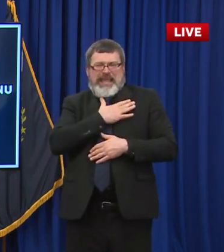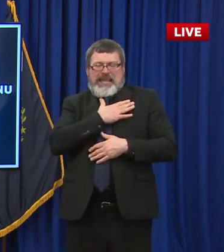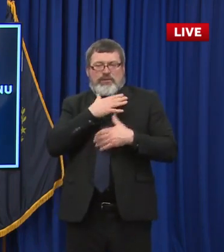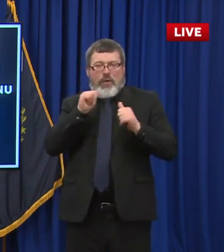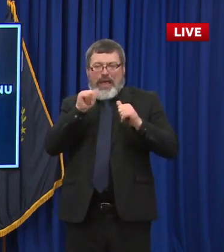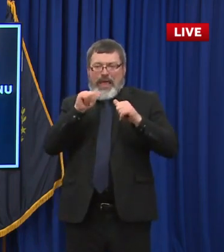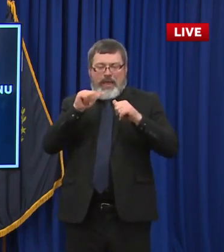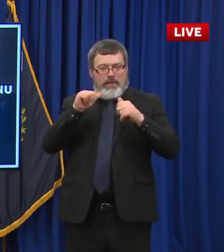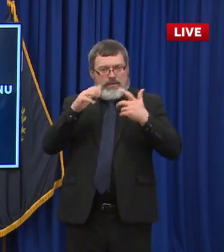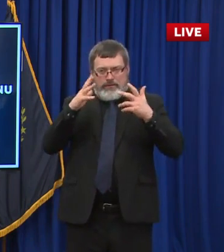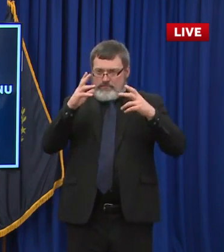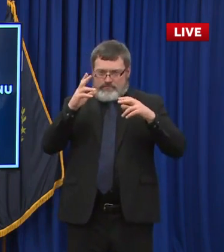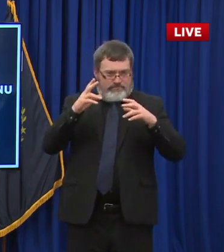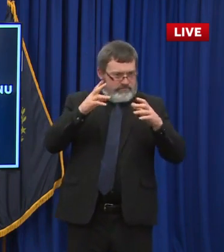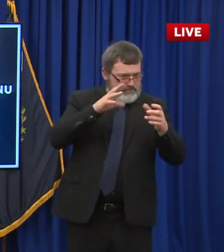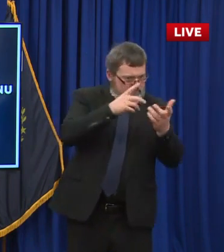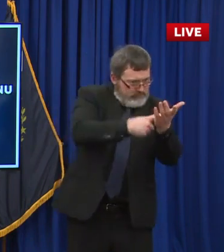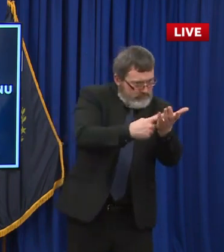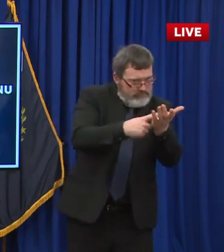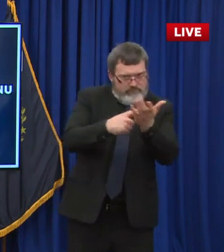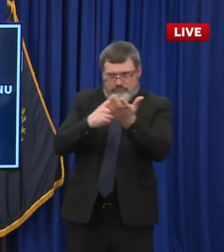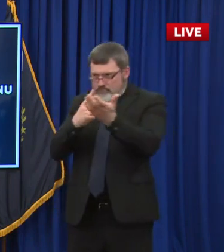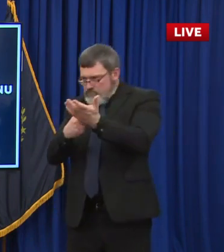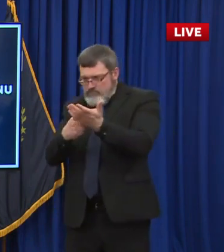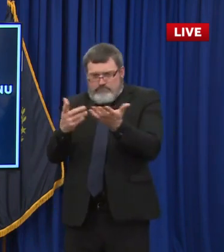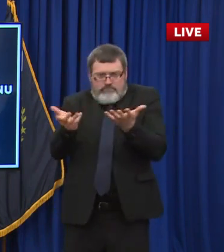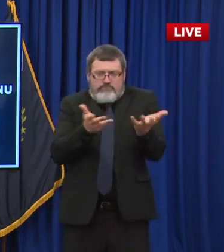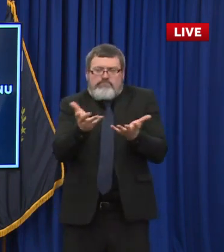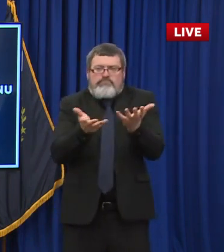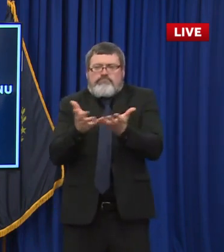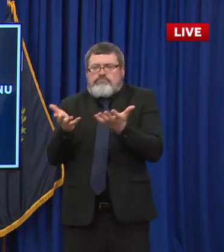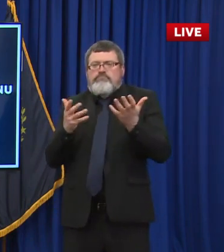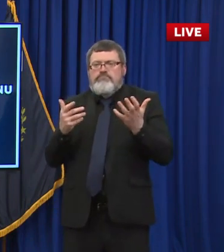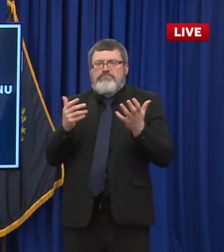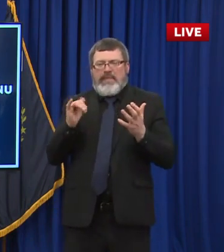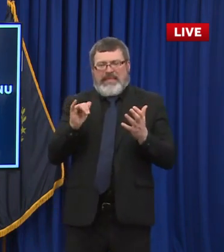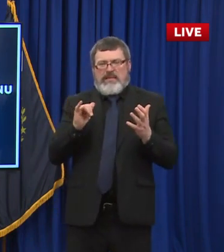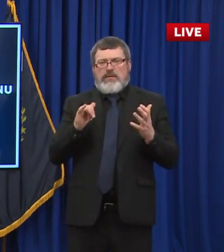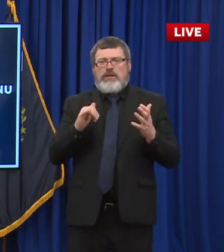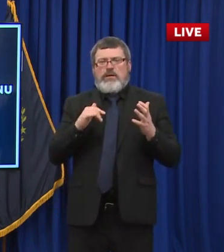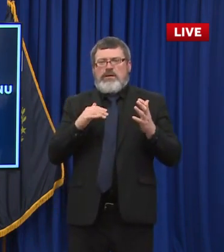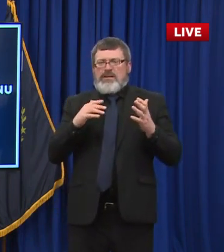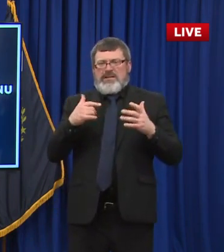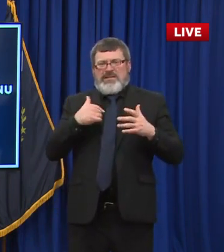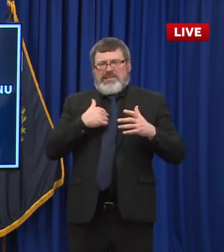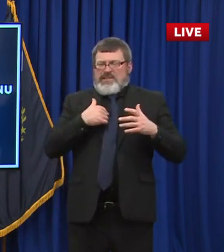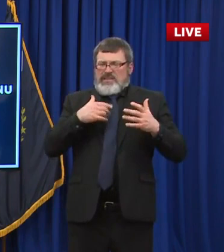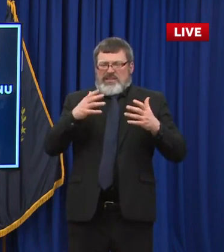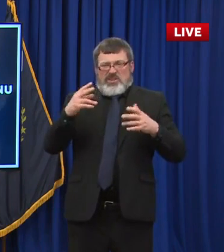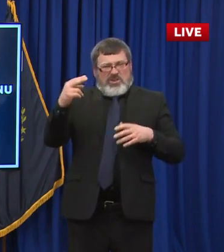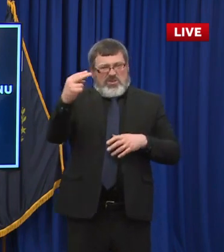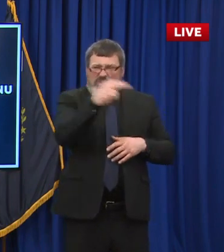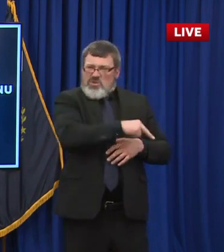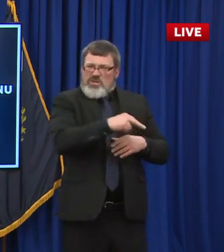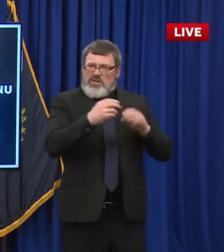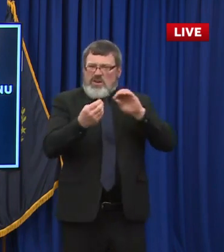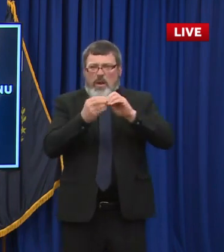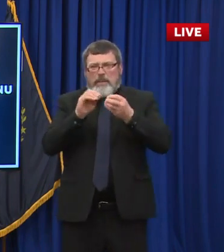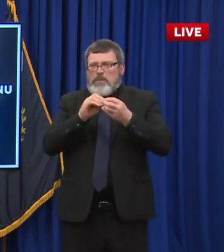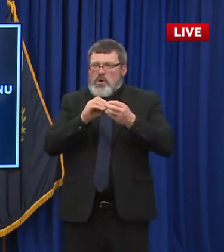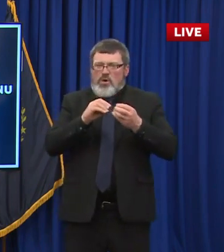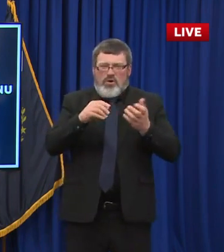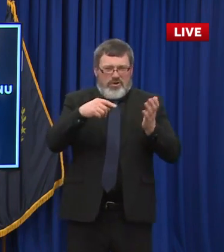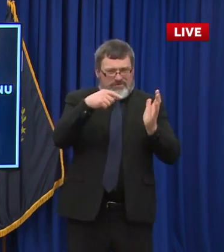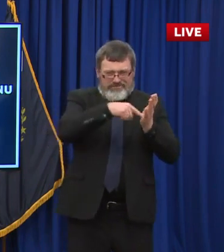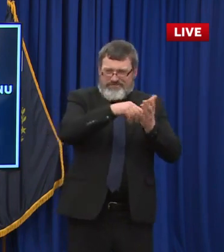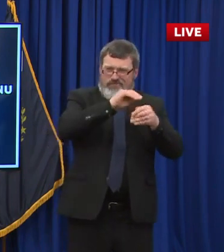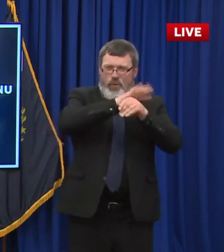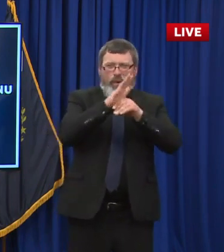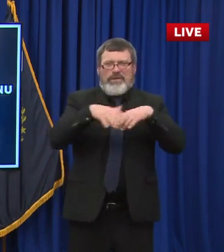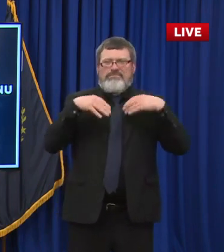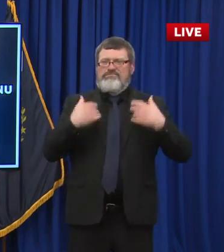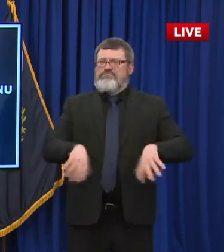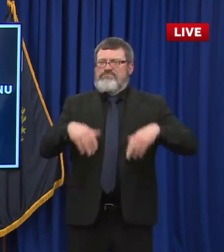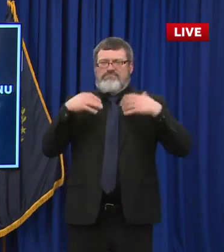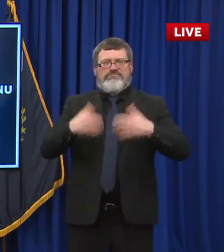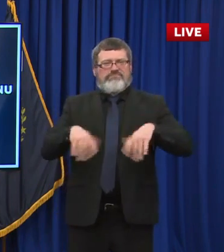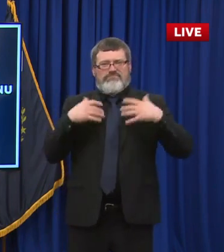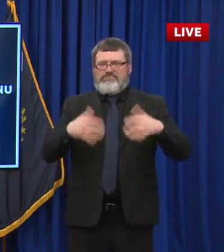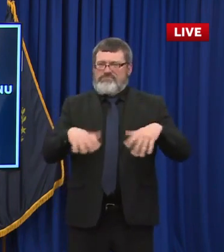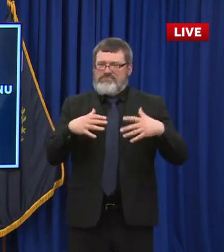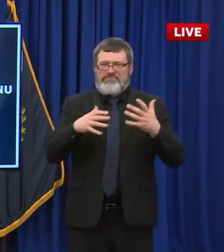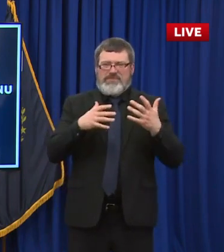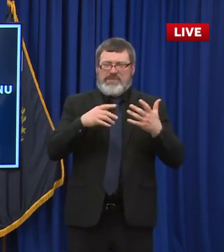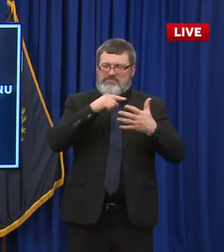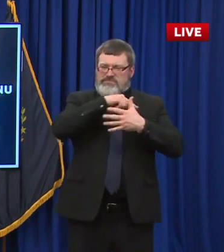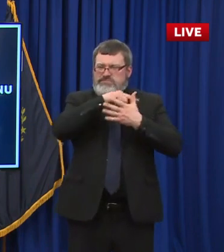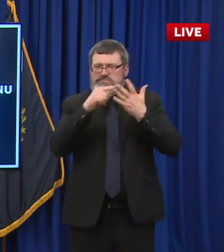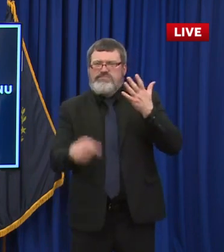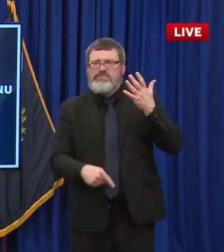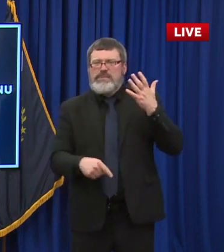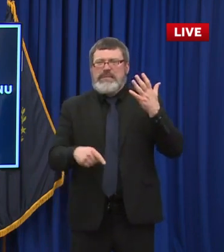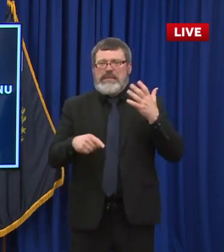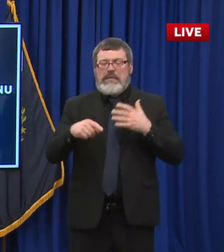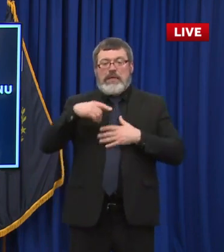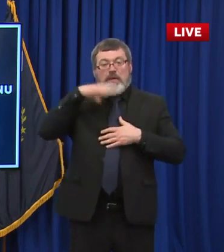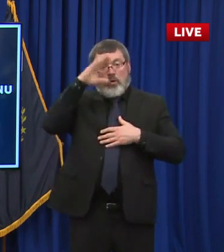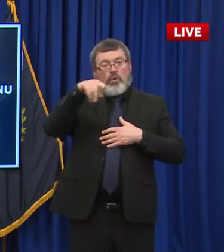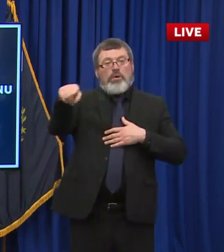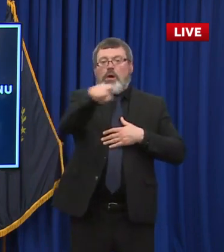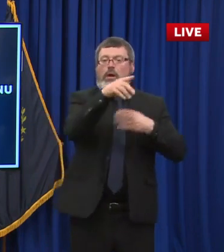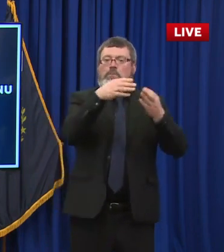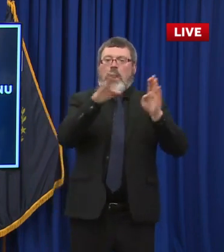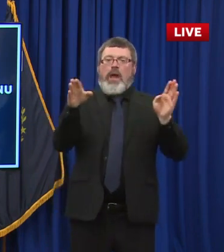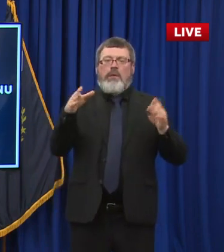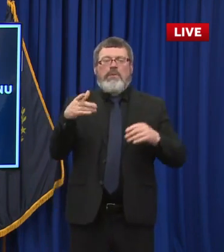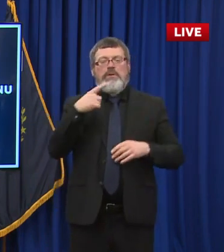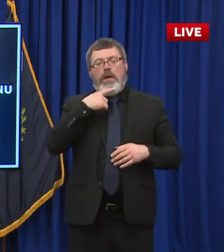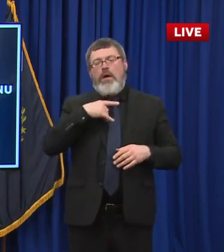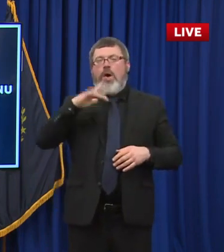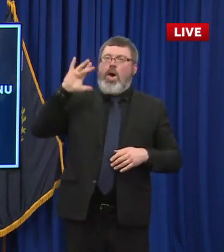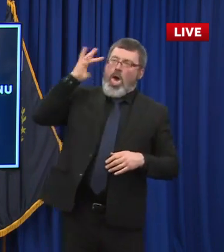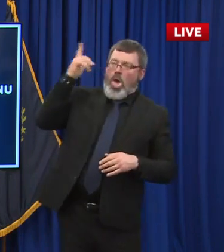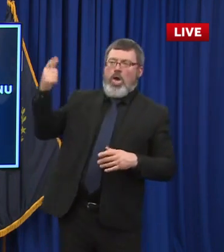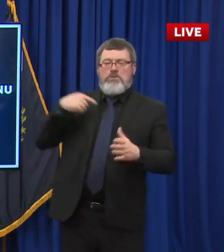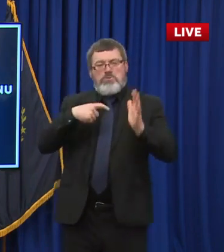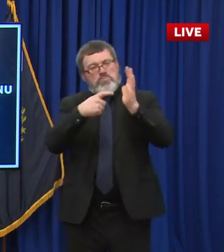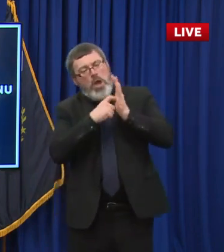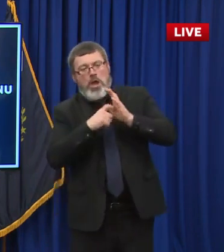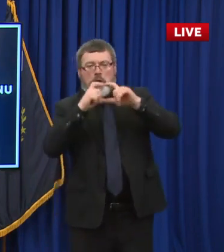AS ANYONE WHO HAS WATCHED THESE BRIEFINGS KNOWS, BY LEADING BY EXAMPLE, TRYING TO SHOW DATA THAT SHOWS WHY WE ARE DOING IT, SO WE PUT A MASK ORDER IN PLACE AND HAD THE DATA TO BACK IT UP.